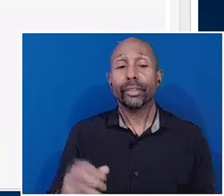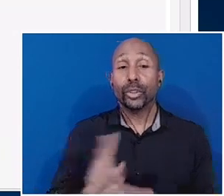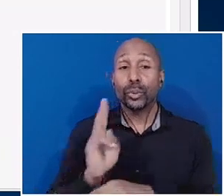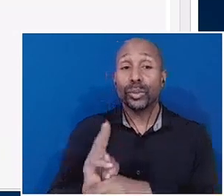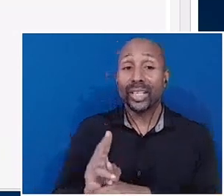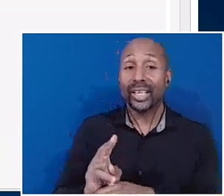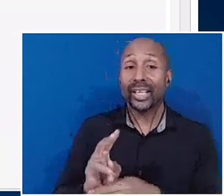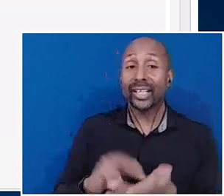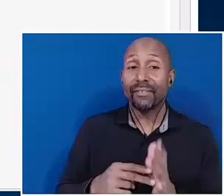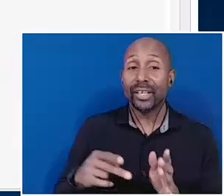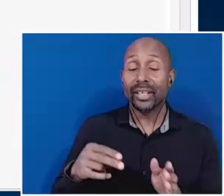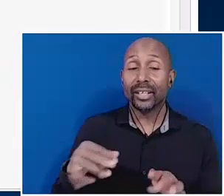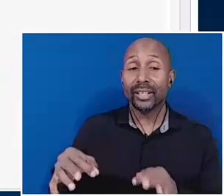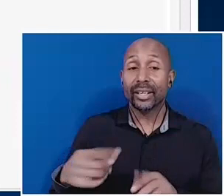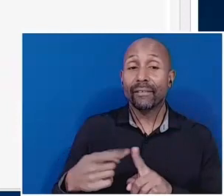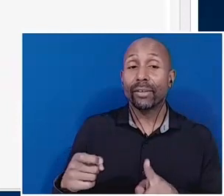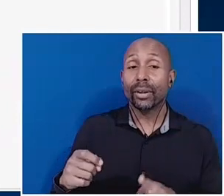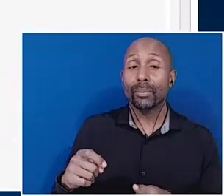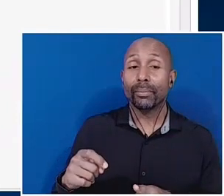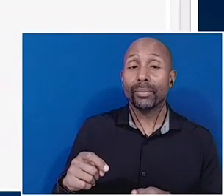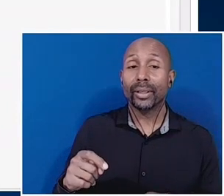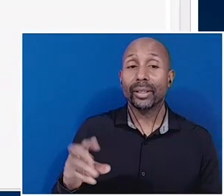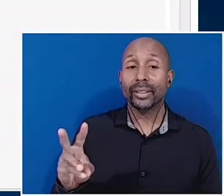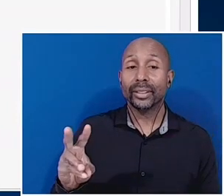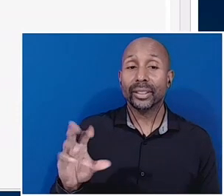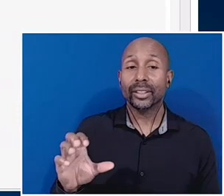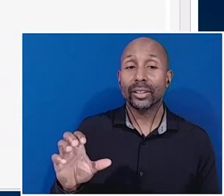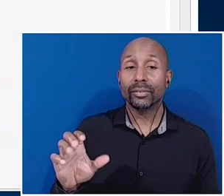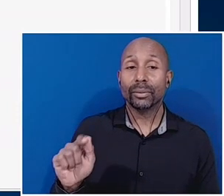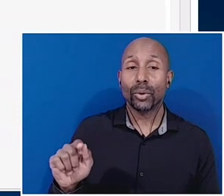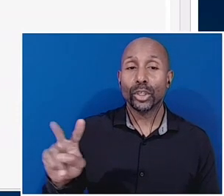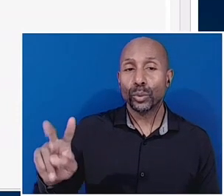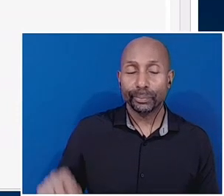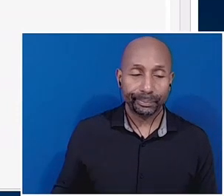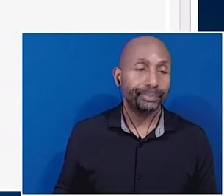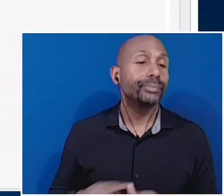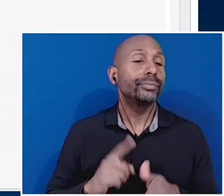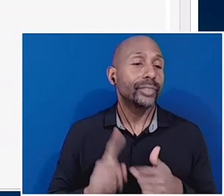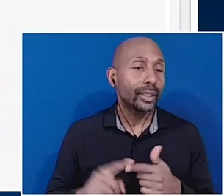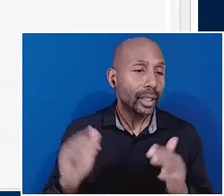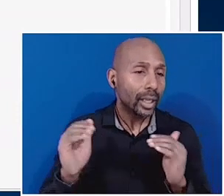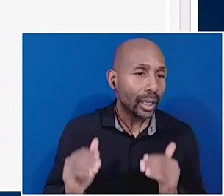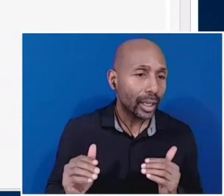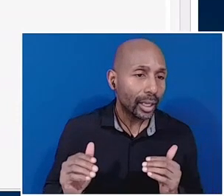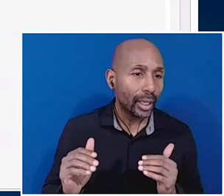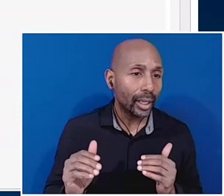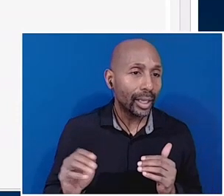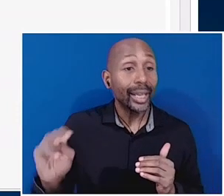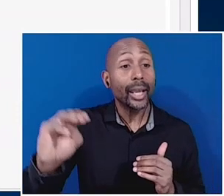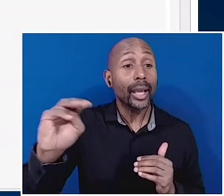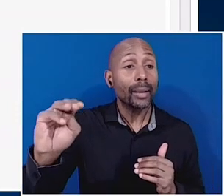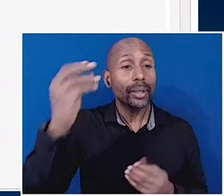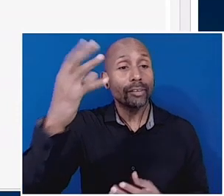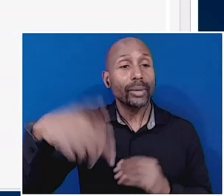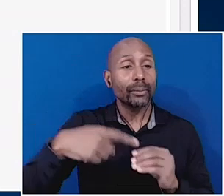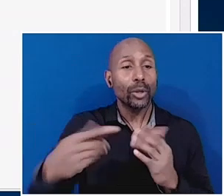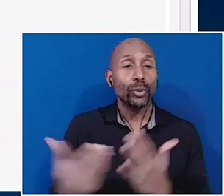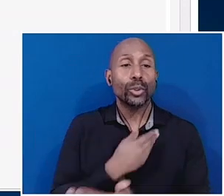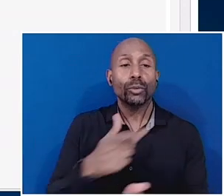have information on new requirements for (m) to written arrangements.